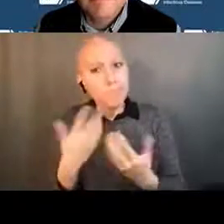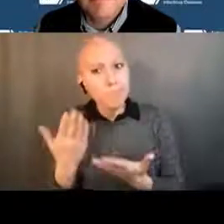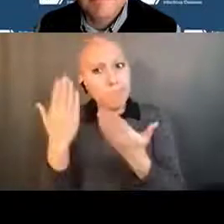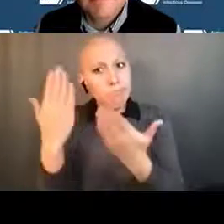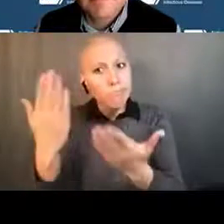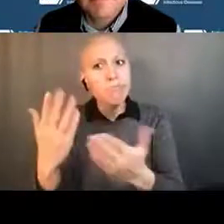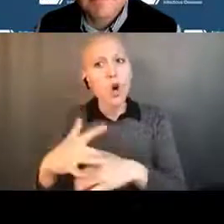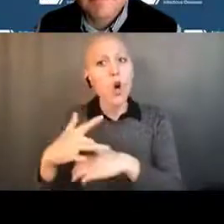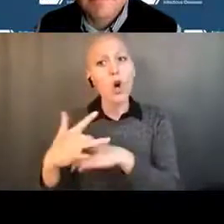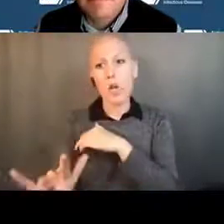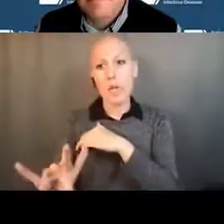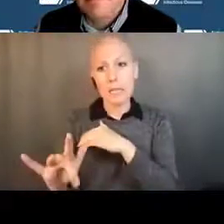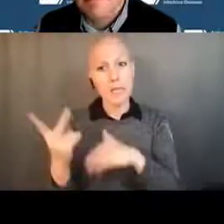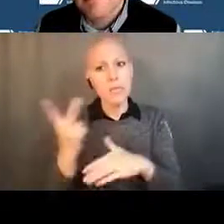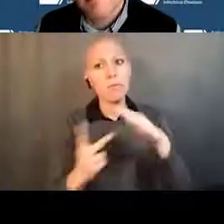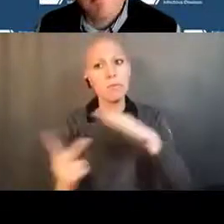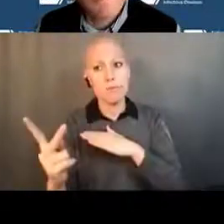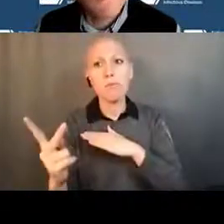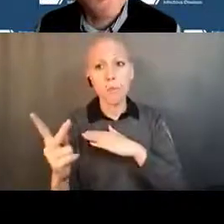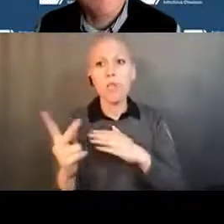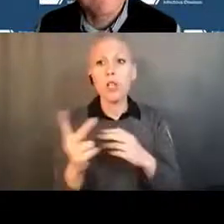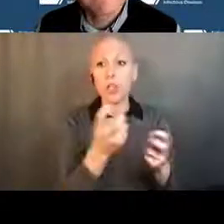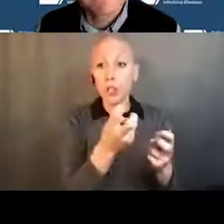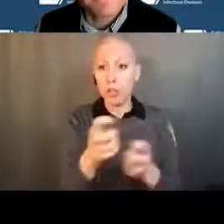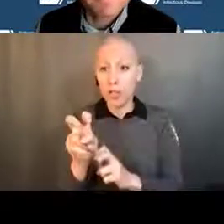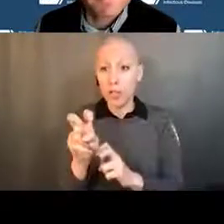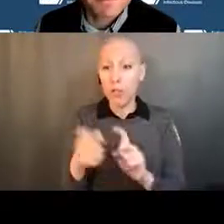transfers from one organization to another often take time